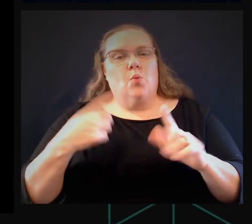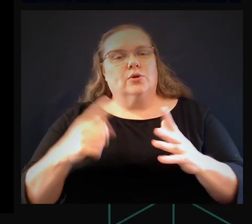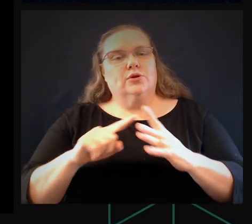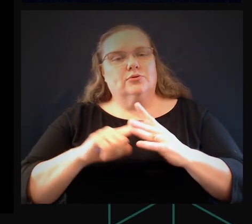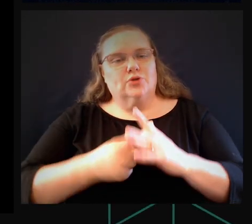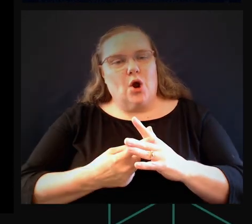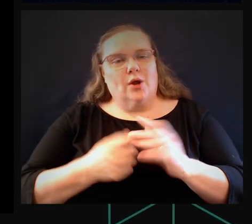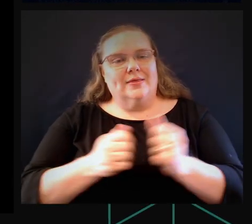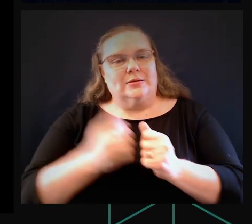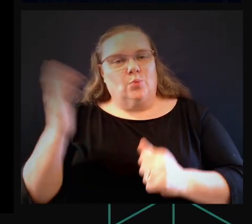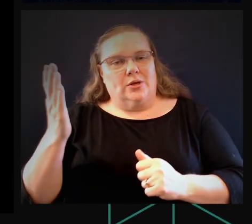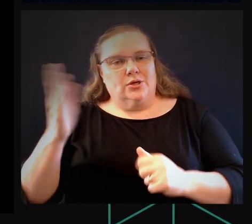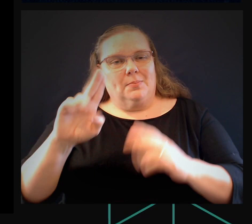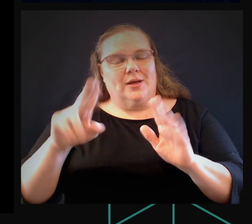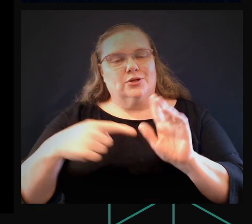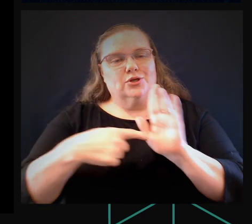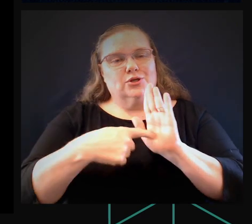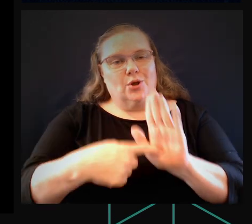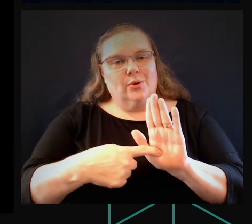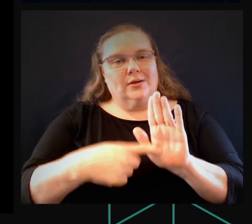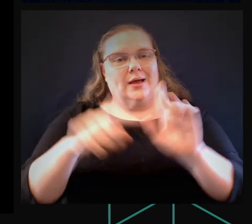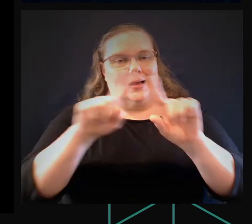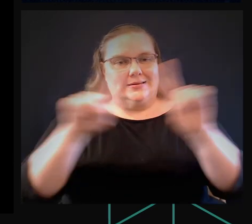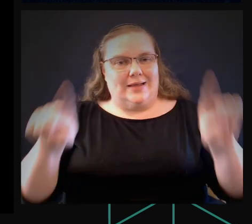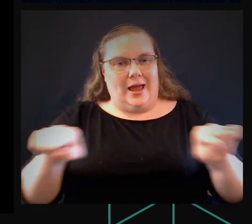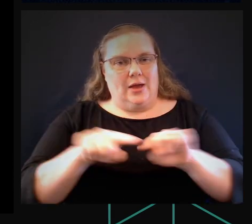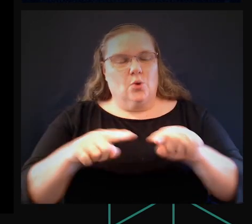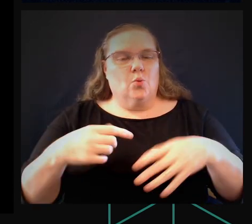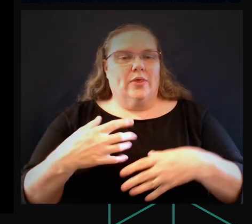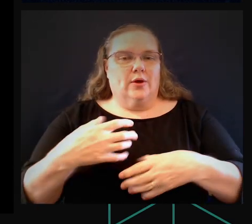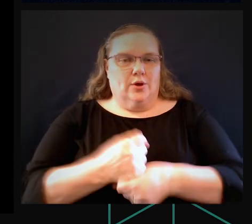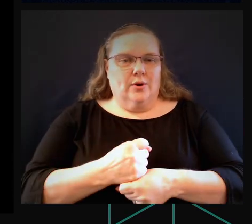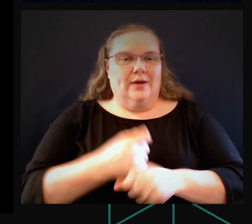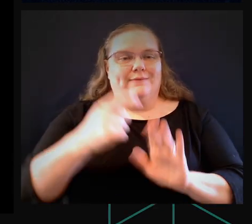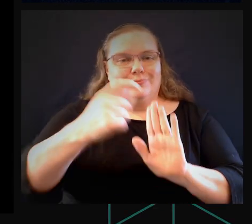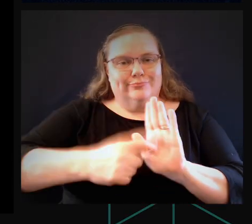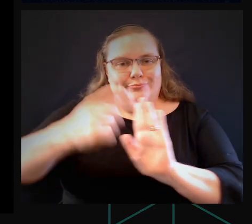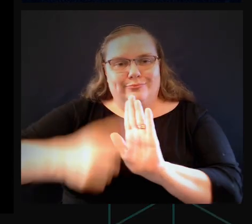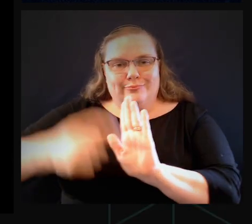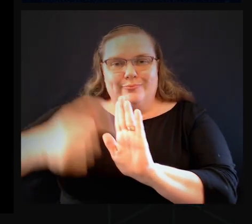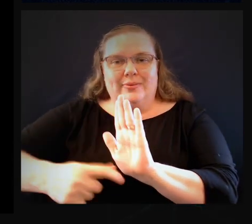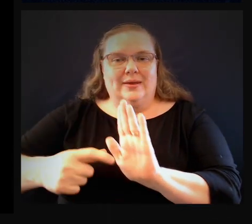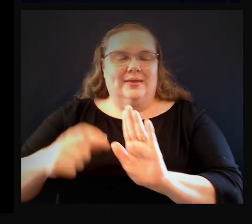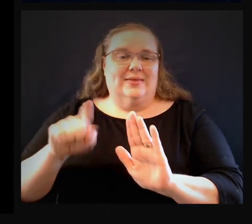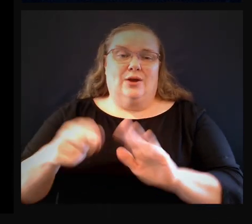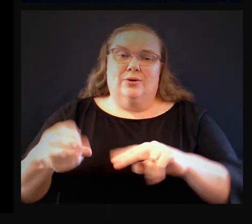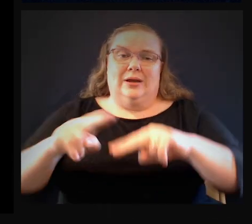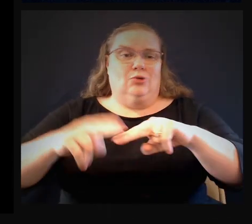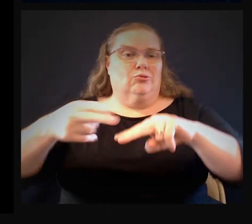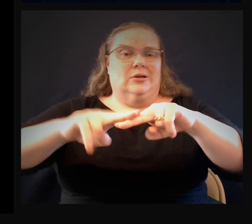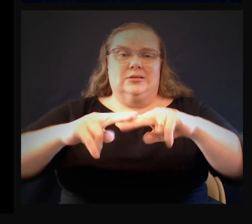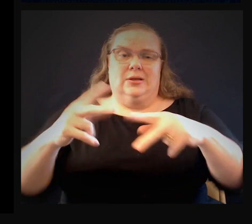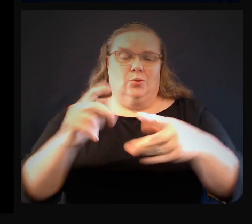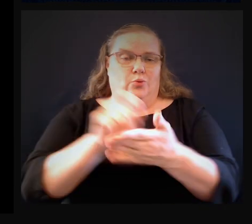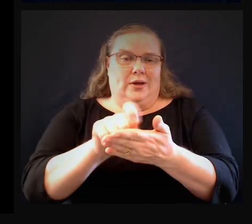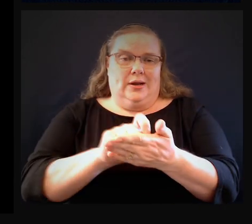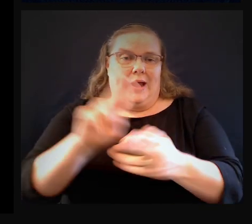by sharing a slide with just a curated handful of articles that are being increasingly written about video games' impact on the environment.